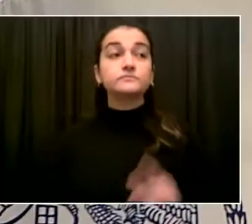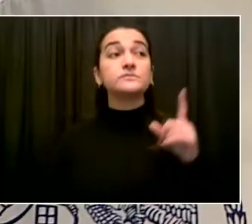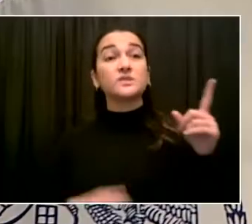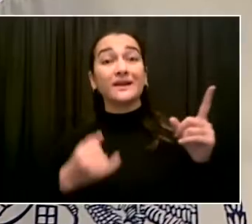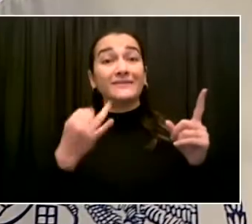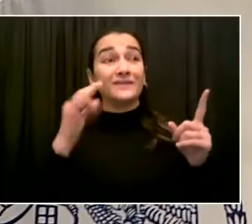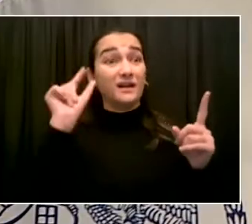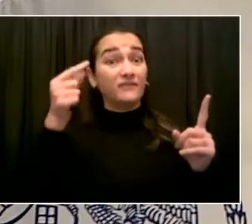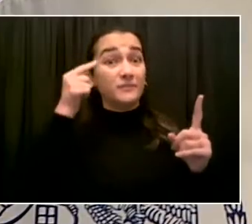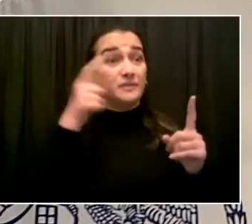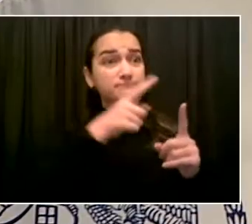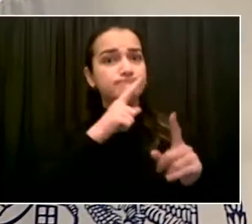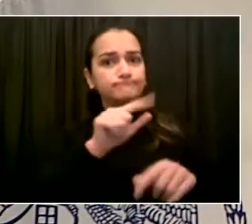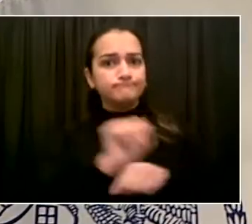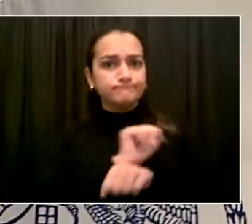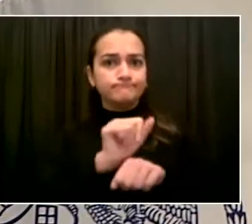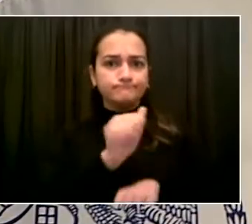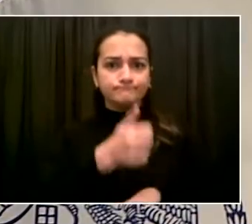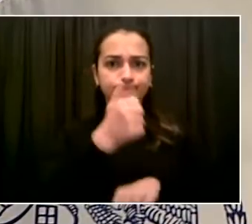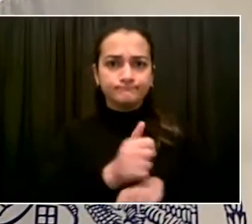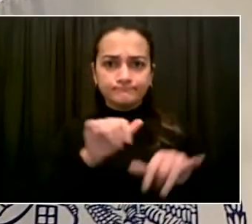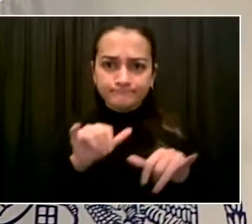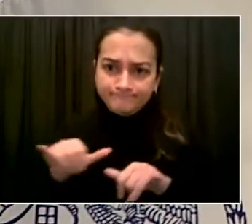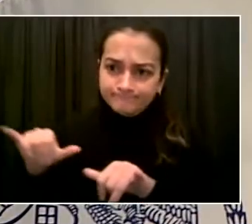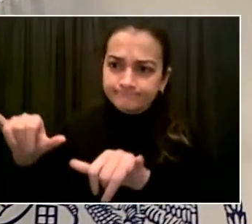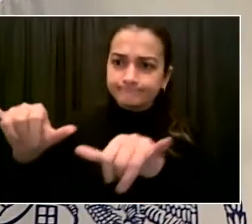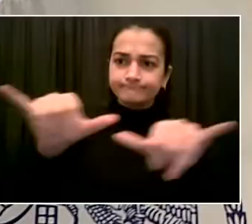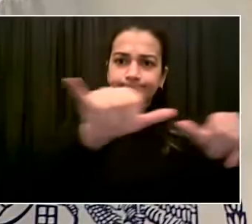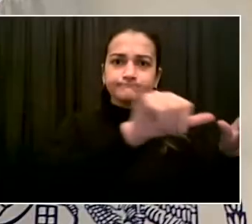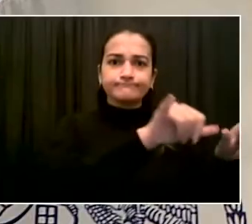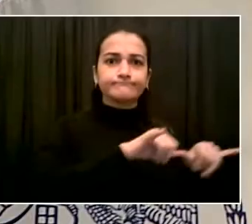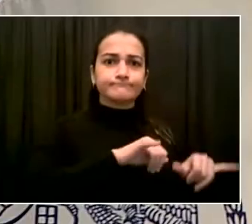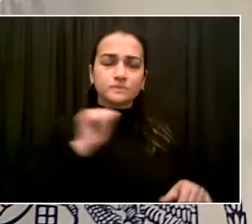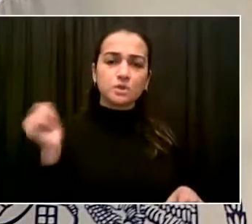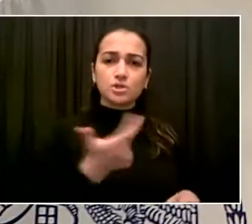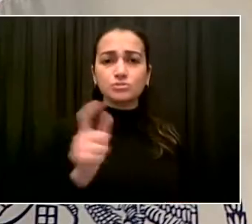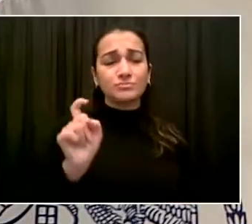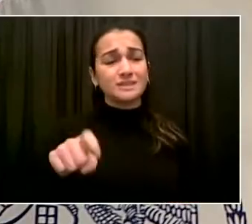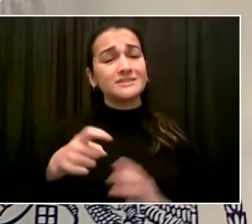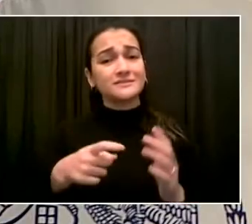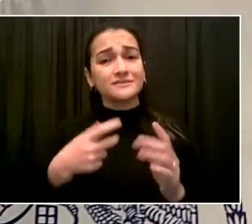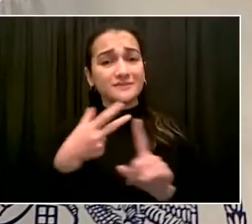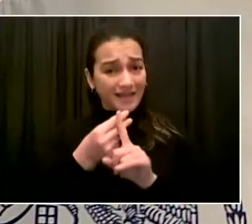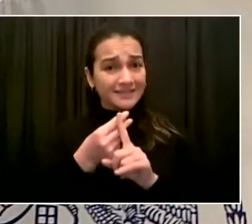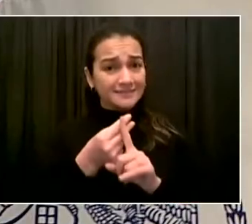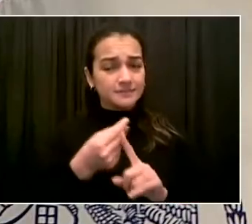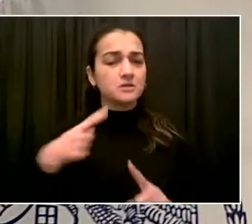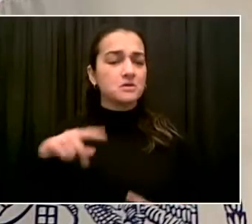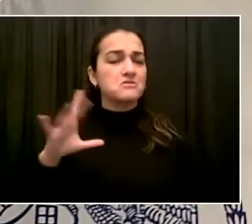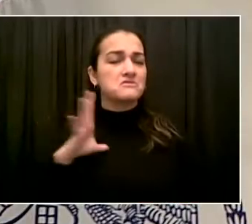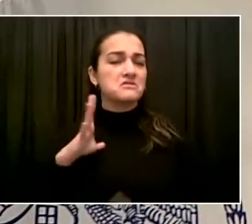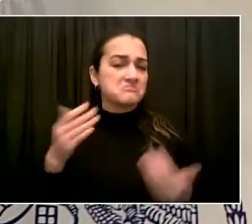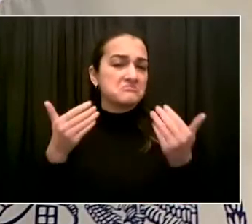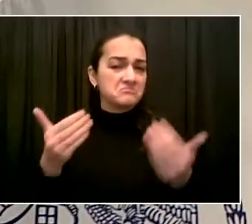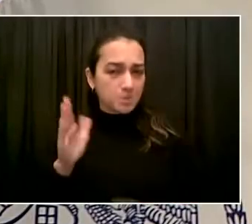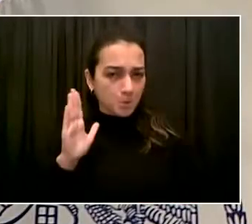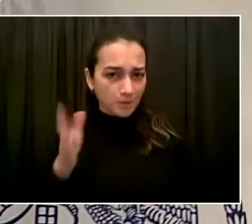HAS. A LOT OF THEM RECOGNIZE THAT B UTIT IS ALSO BETTER WITH THE PRIVATE SECTOR SETS A SINGLE UNIVERSAL STANDARD SO THEY DON'T HAVE TO